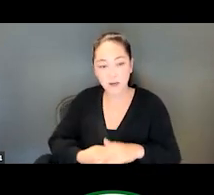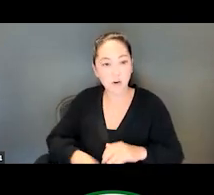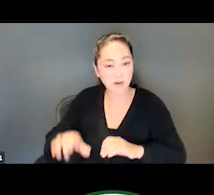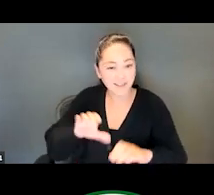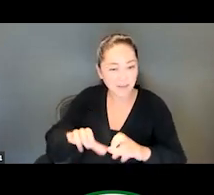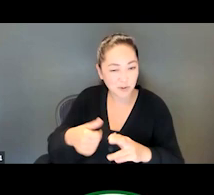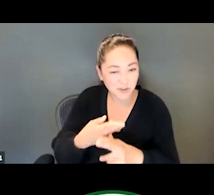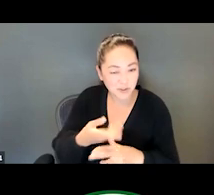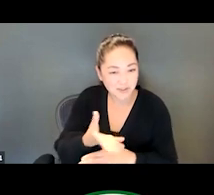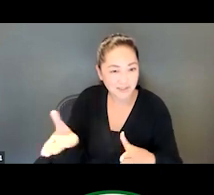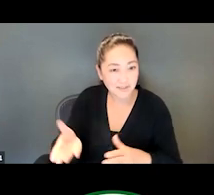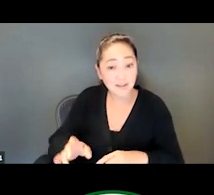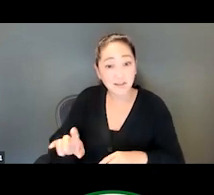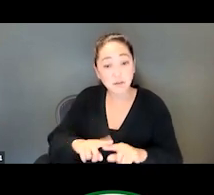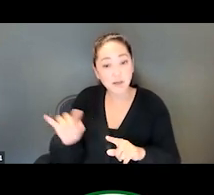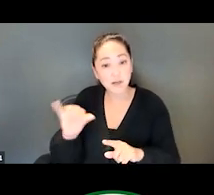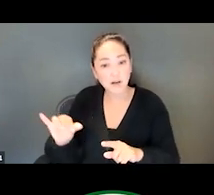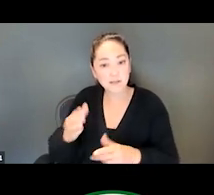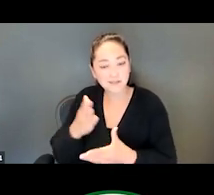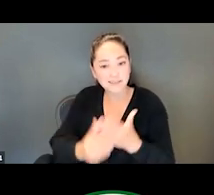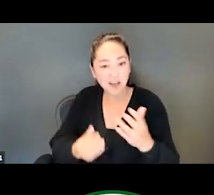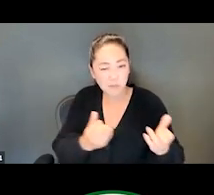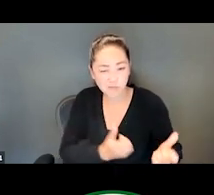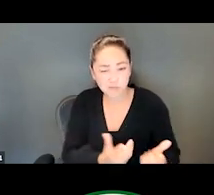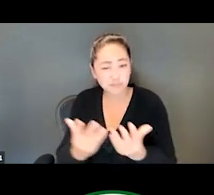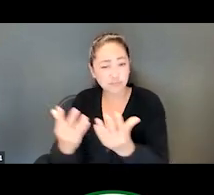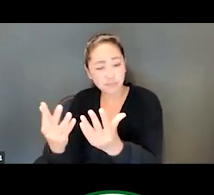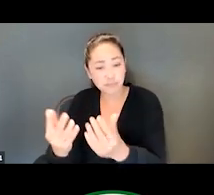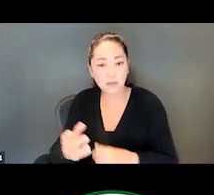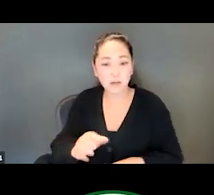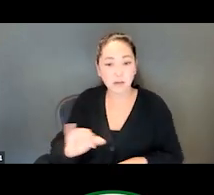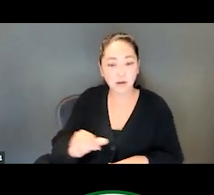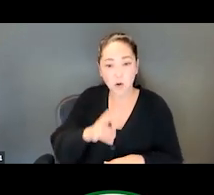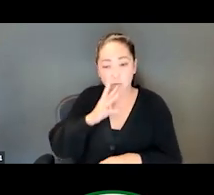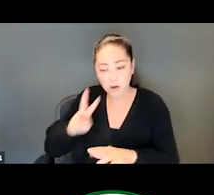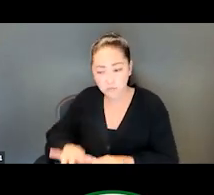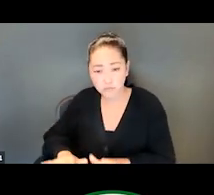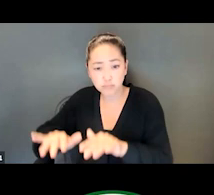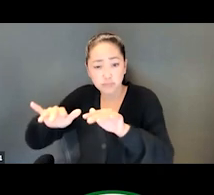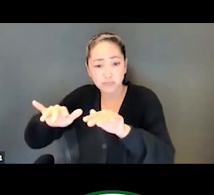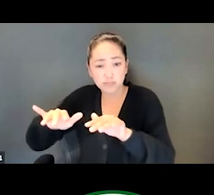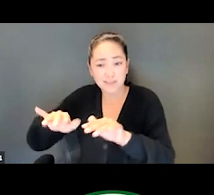And those experiences. A variety of environmental sensitivities. Can really impact many park